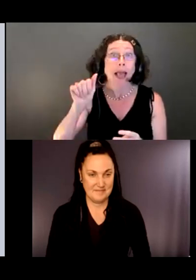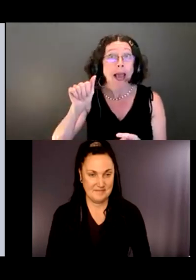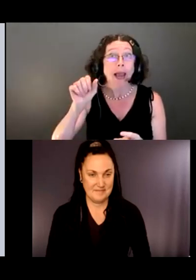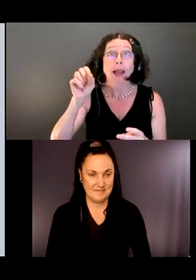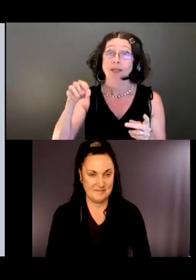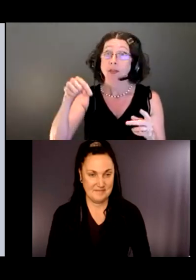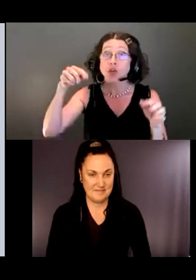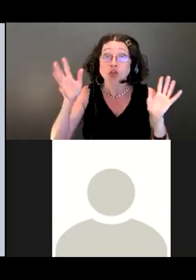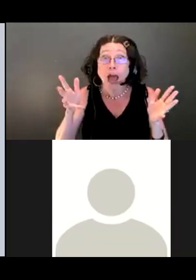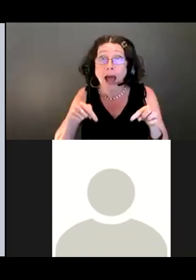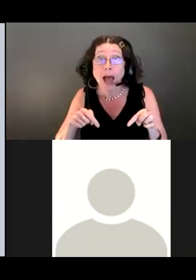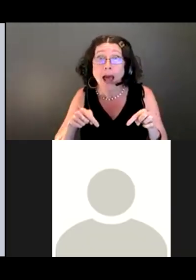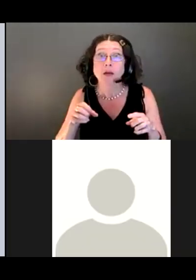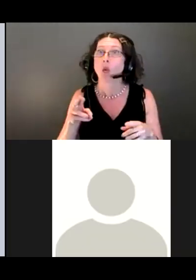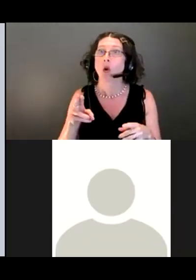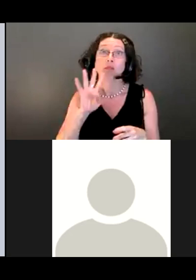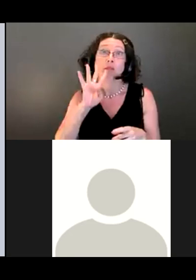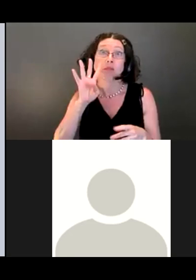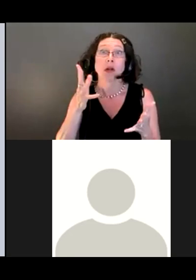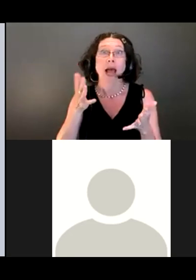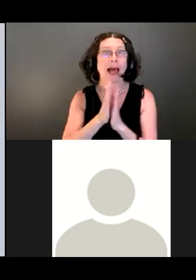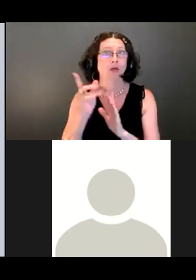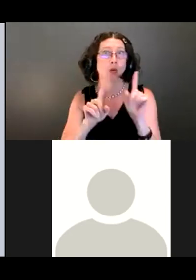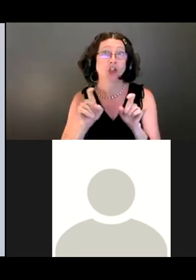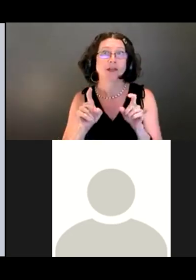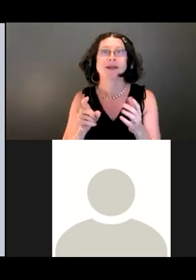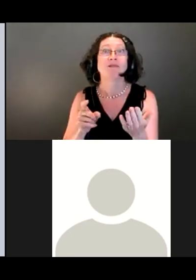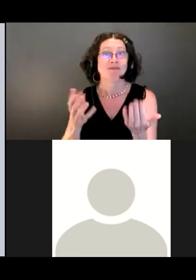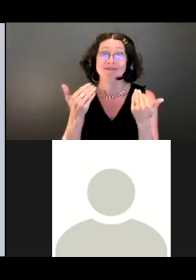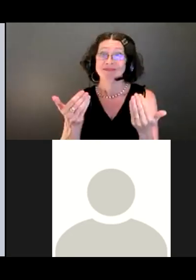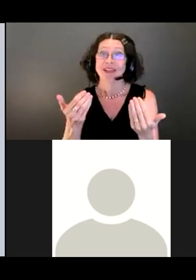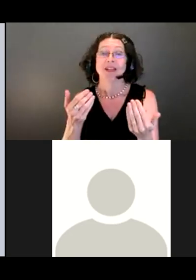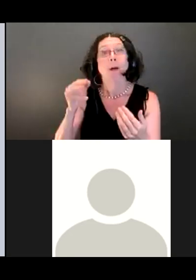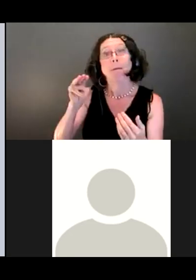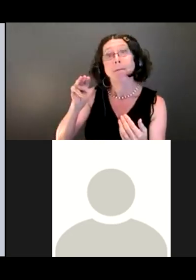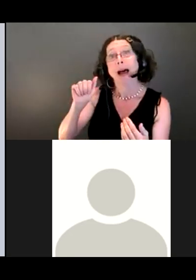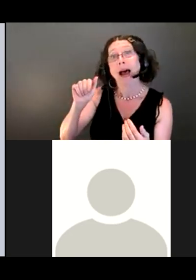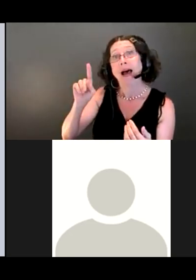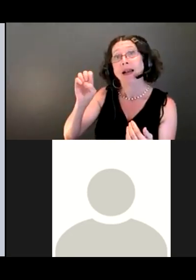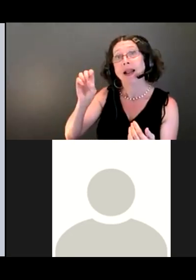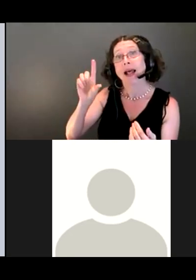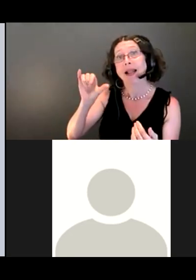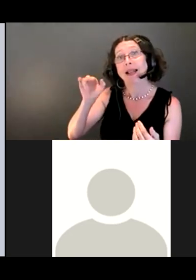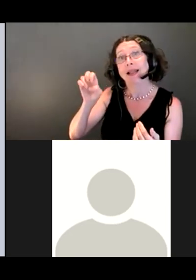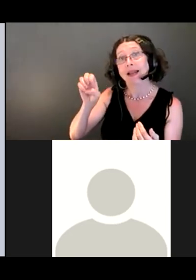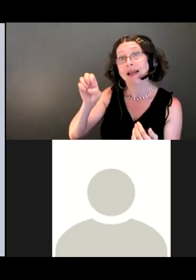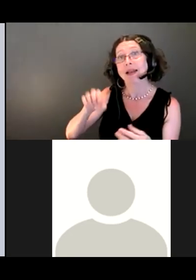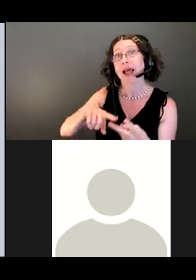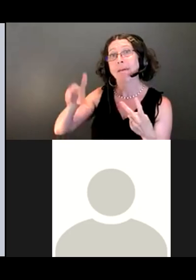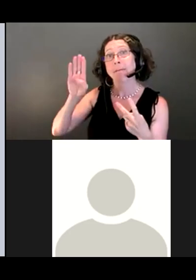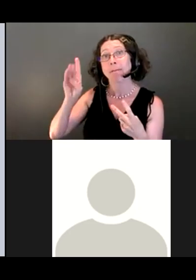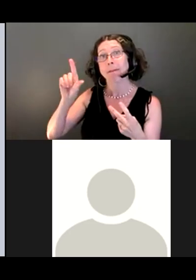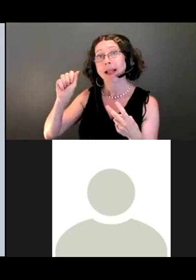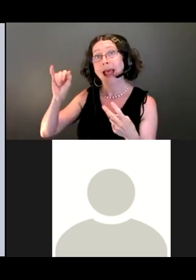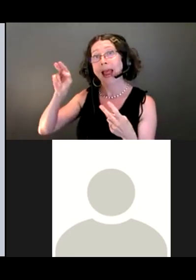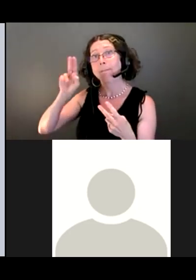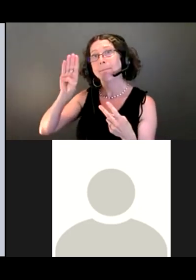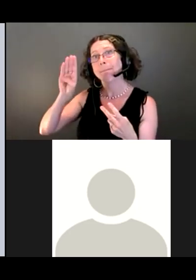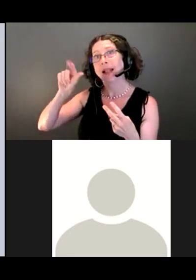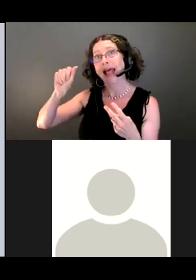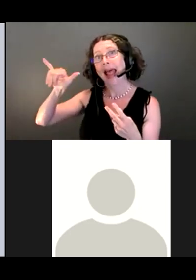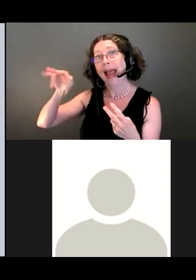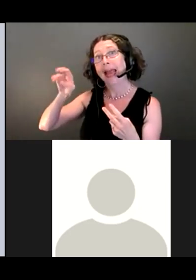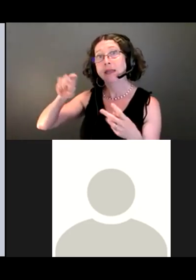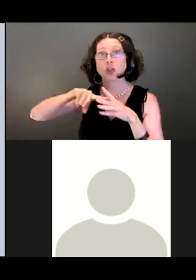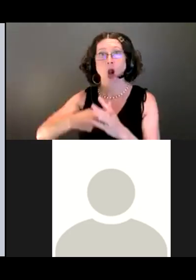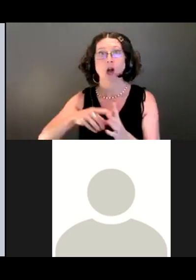So Madeleine and Blayne, do you want to start your video?